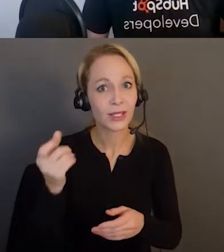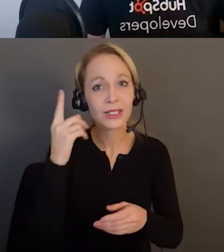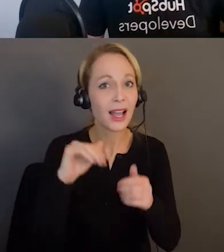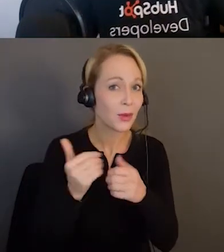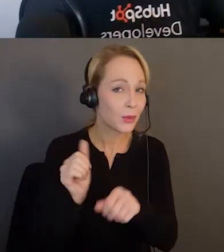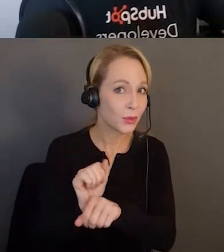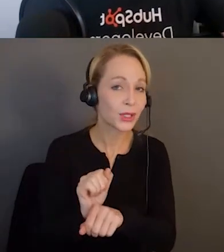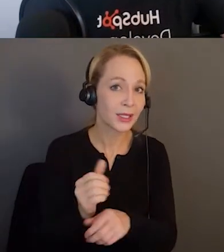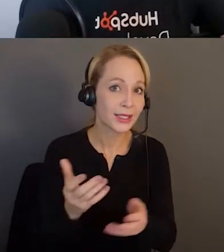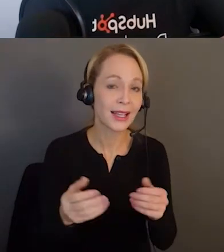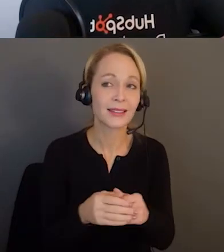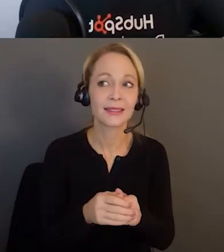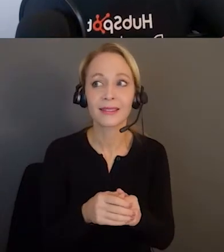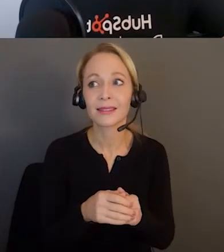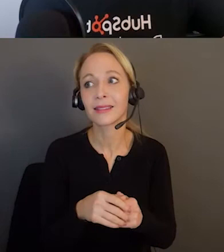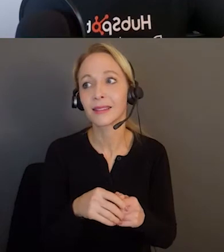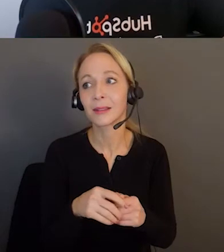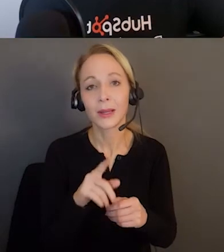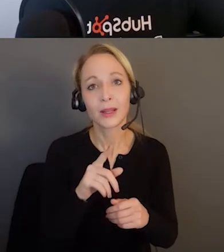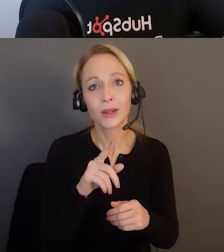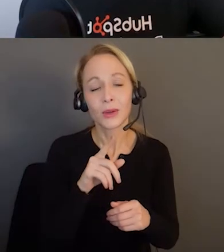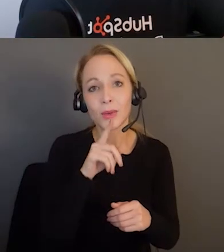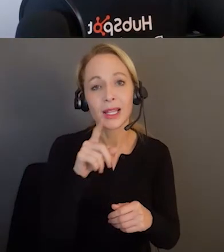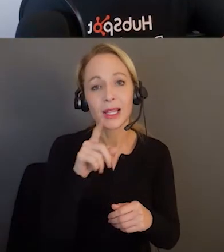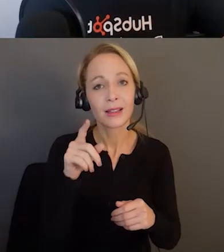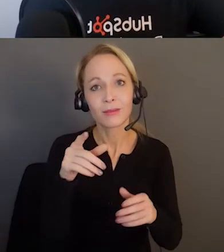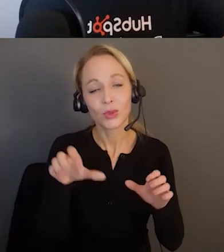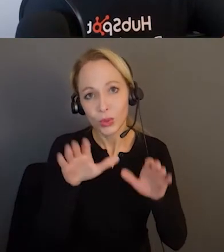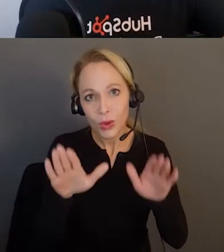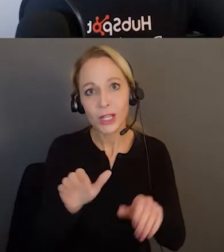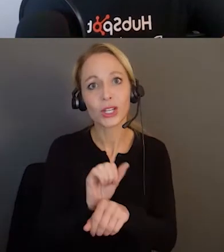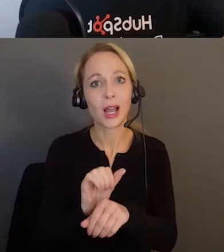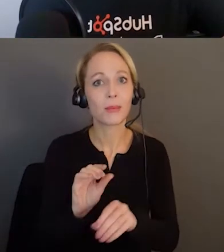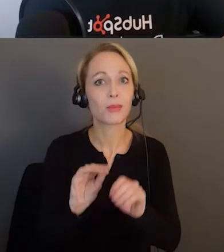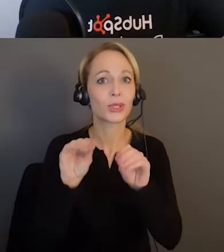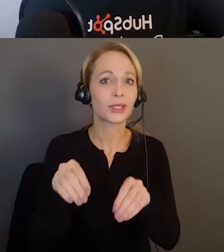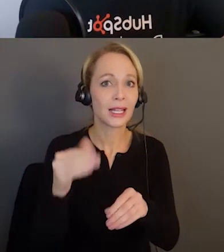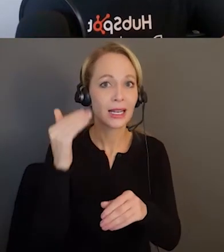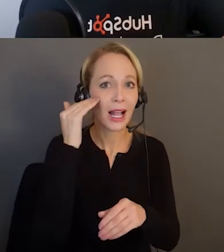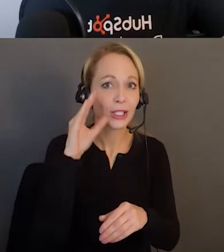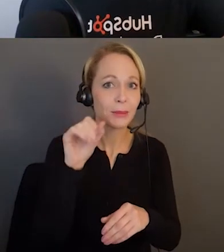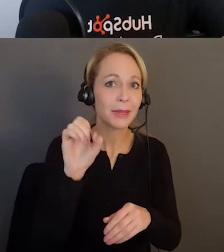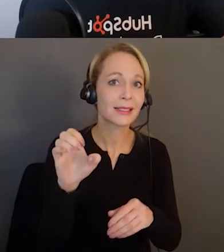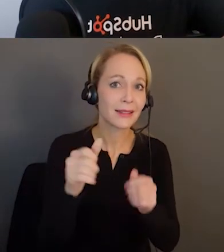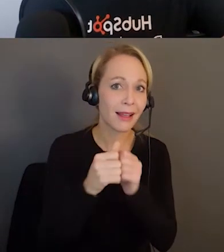AND YOU HAVE TO REALLY DO A GREAT JOB OF PUTTING A